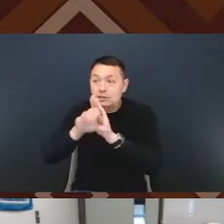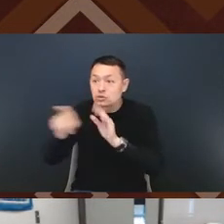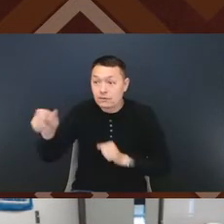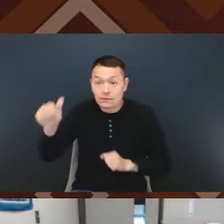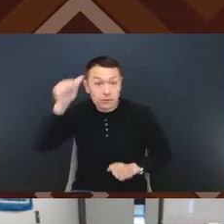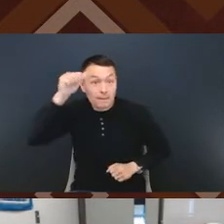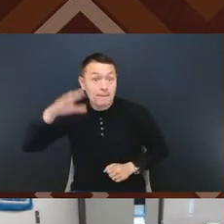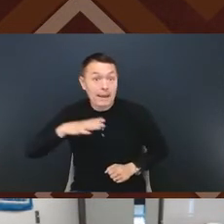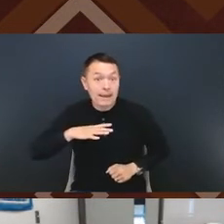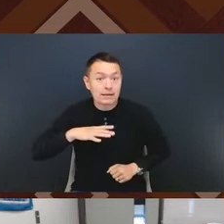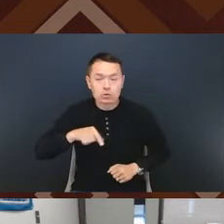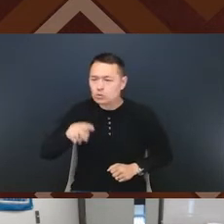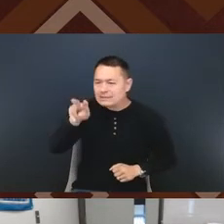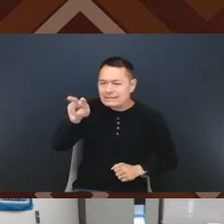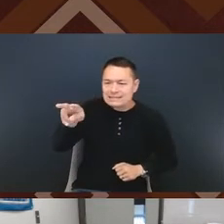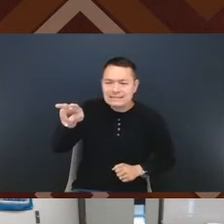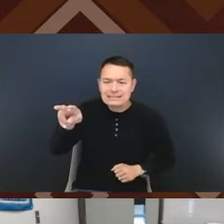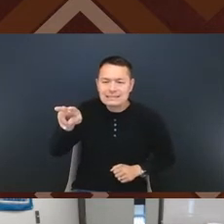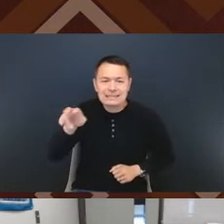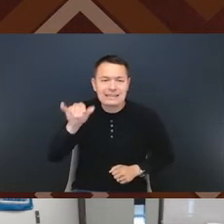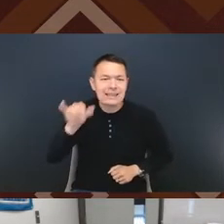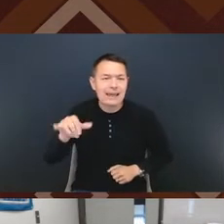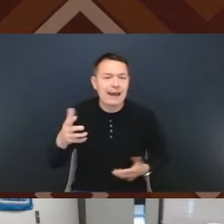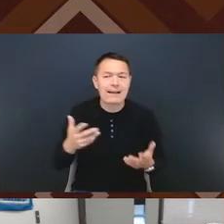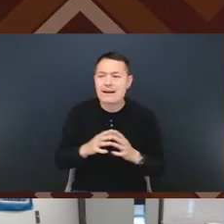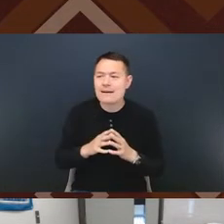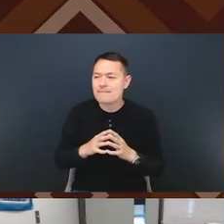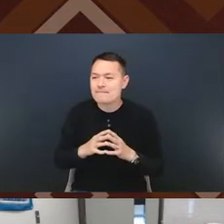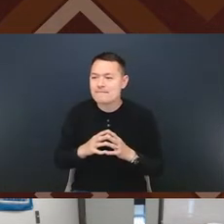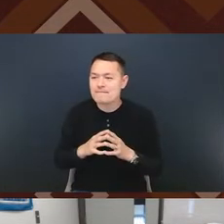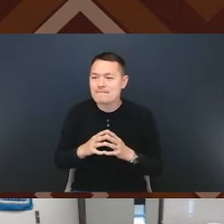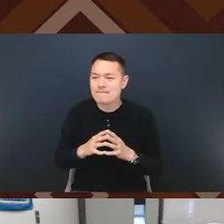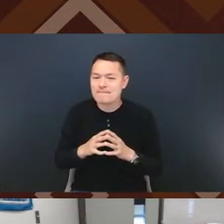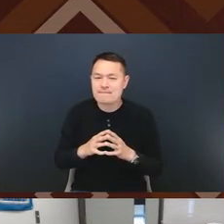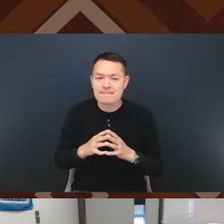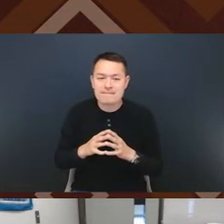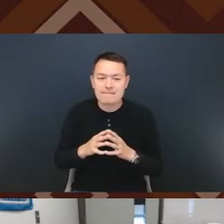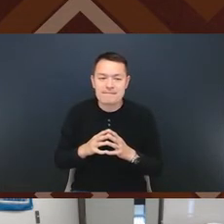you see this this right inside of me here right talking about that mixing